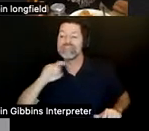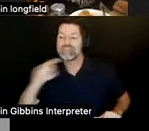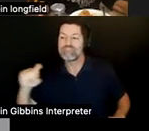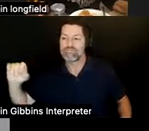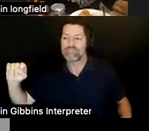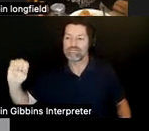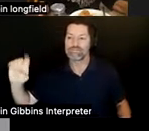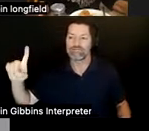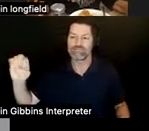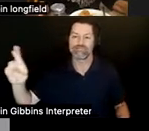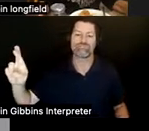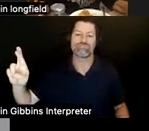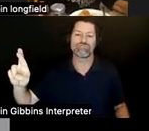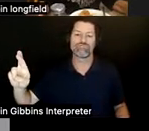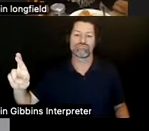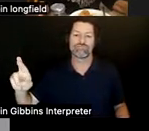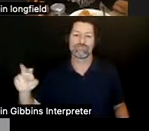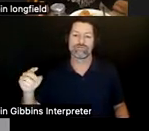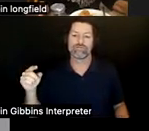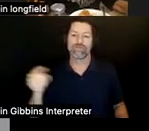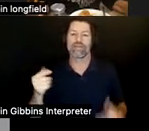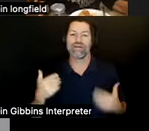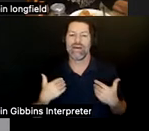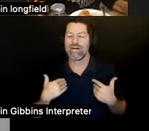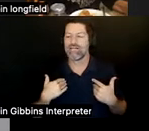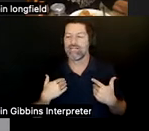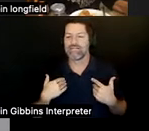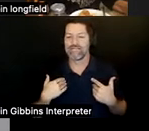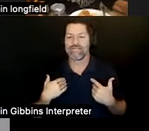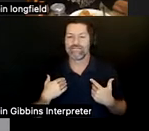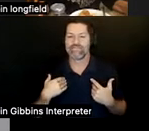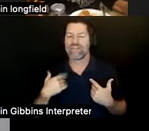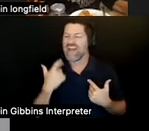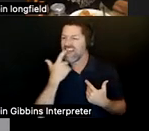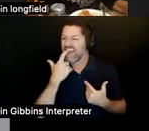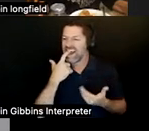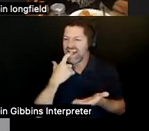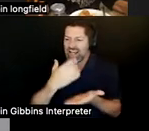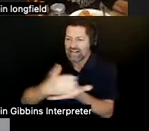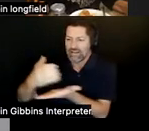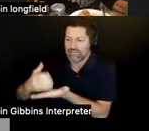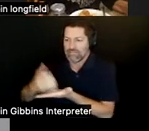cedar plate has cops, glass cups that are put on top of it, and they have all the ritual